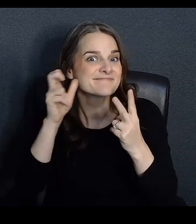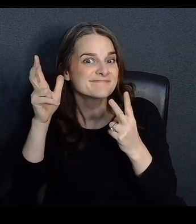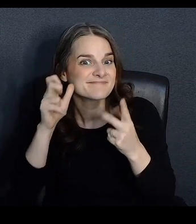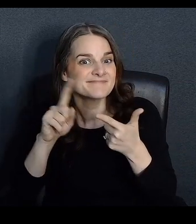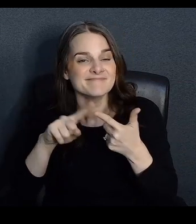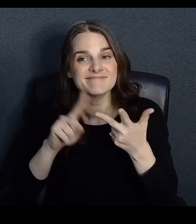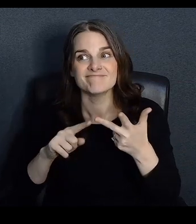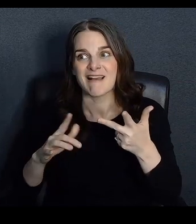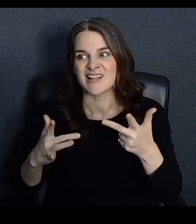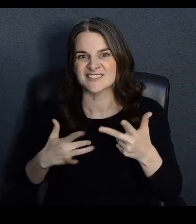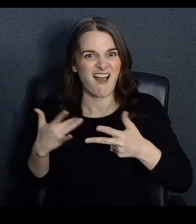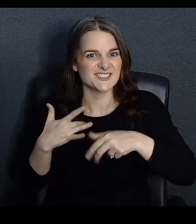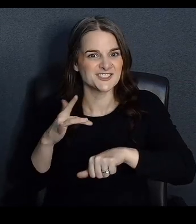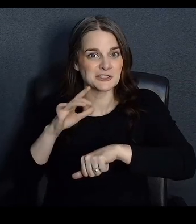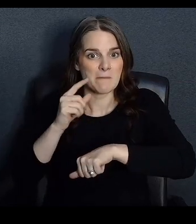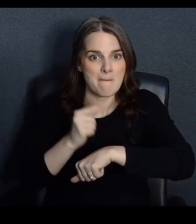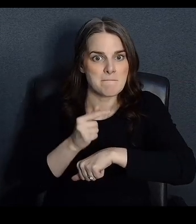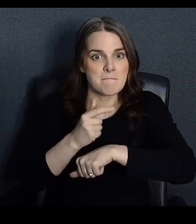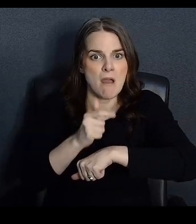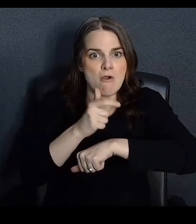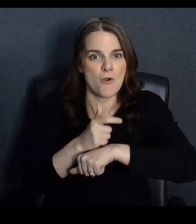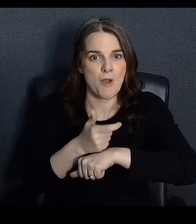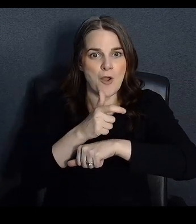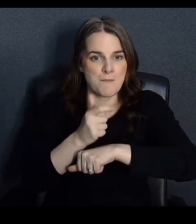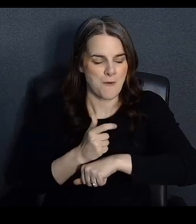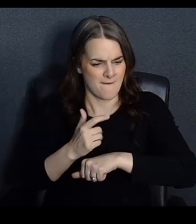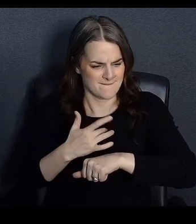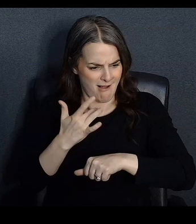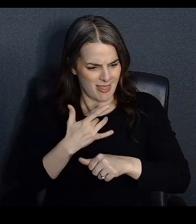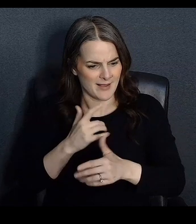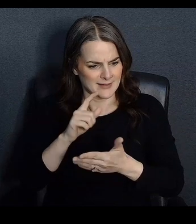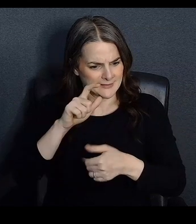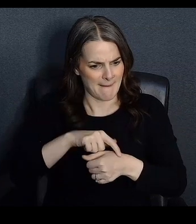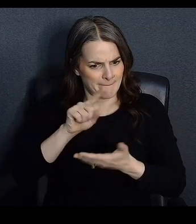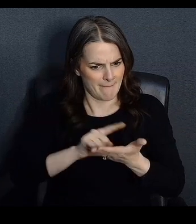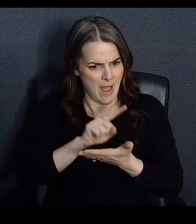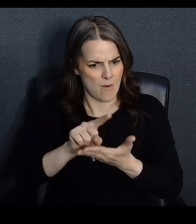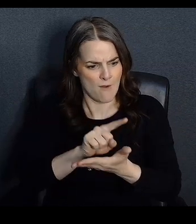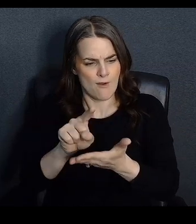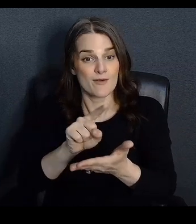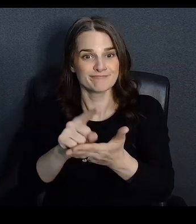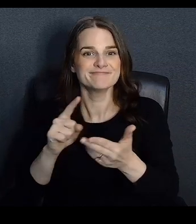Maybe you have a watch that vibrates every hour to help you feel the passage of time. Or even your sense of smell.